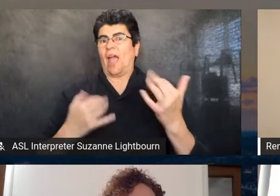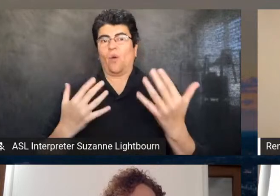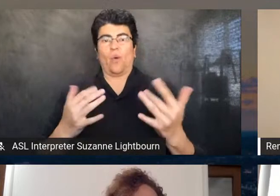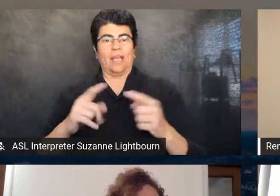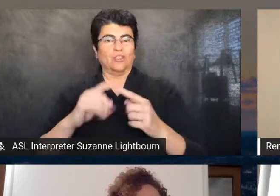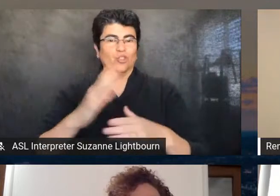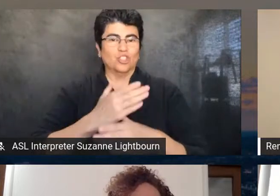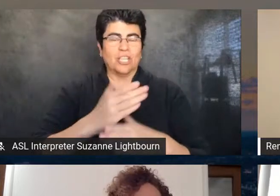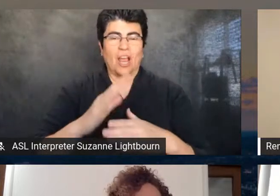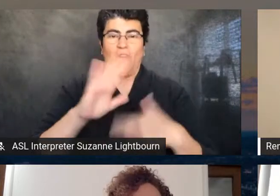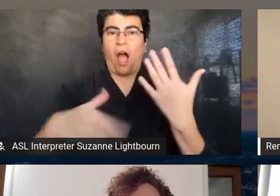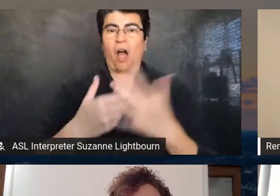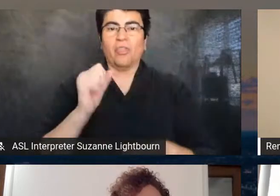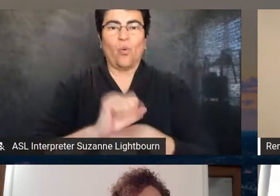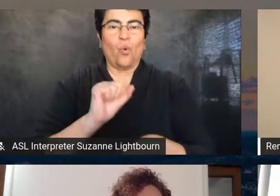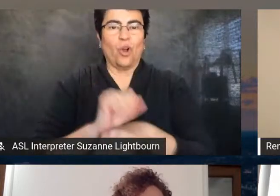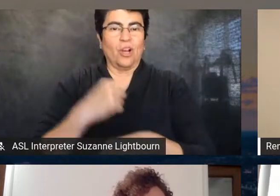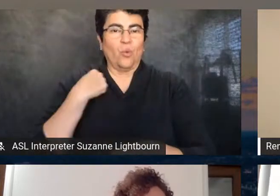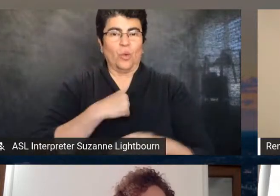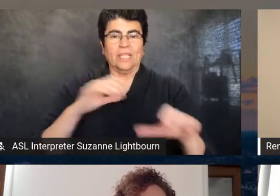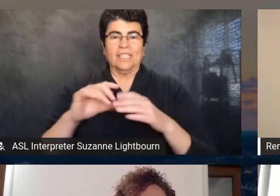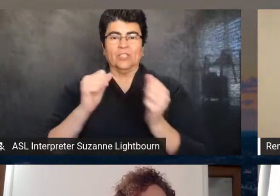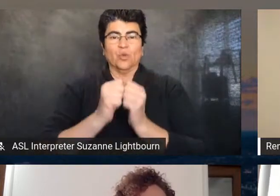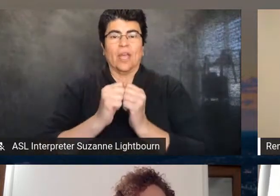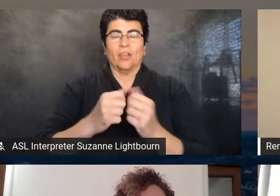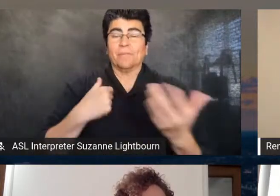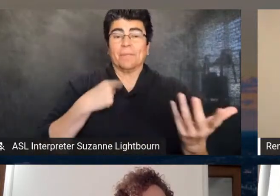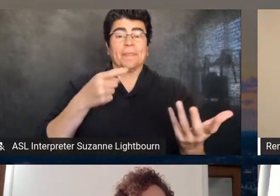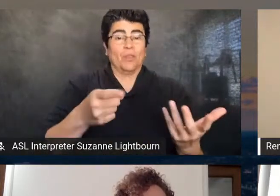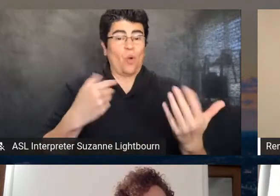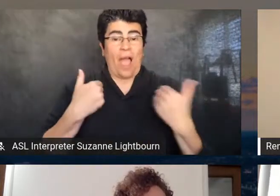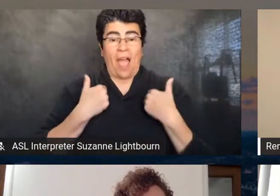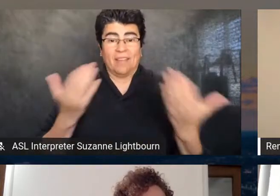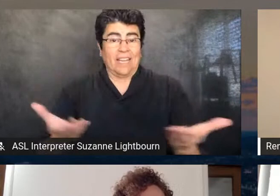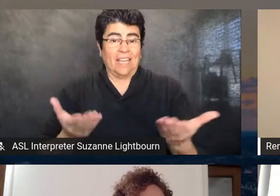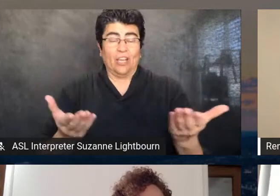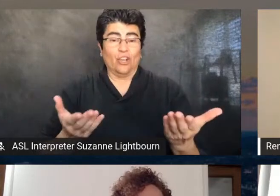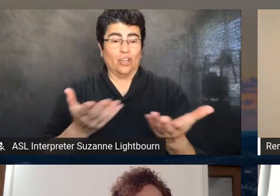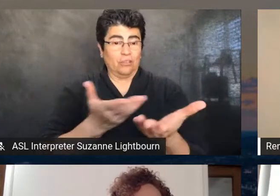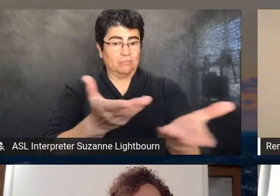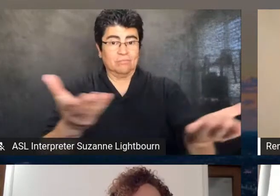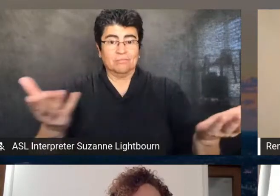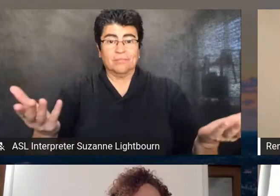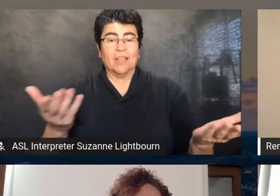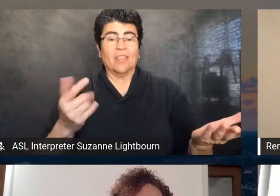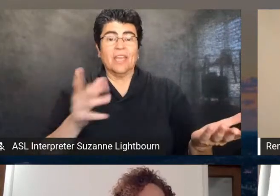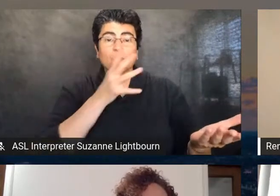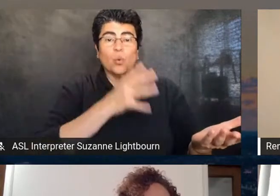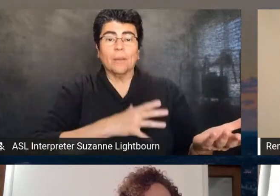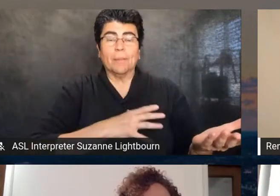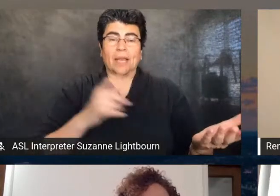you have it right here, the fact that these women had to grow up